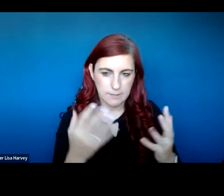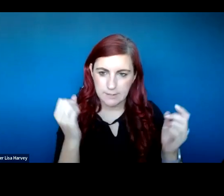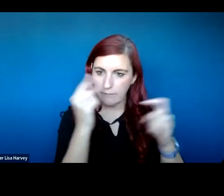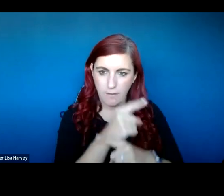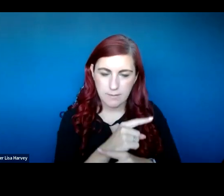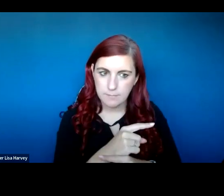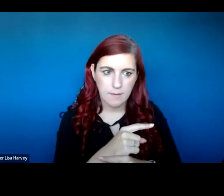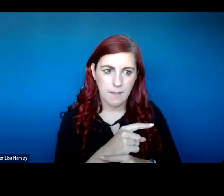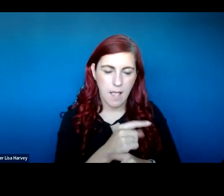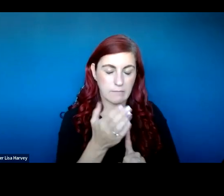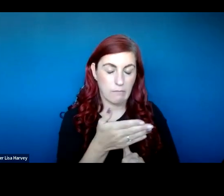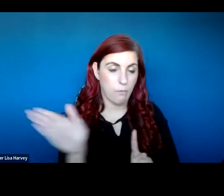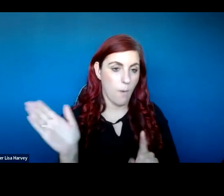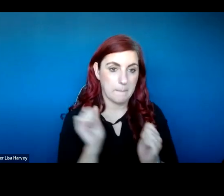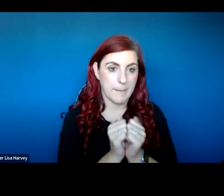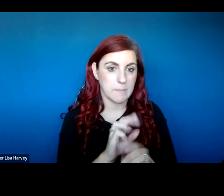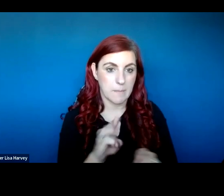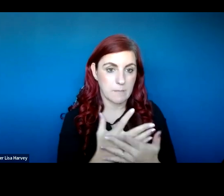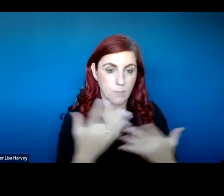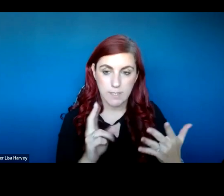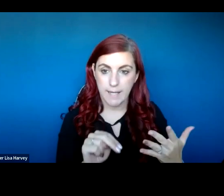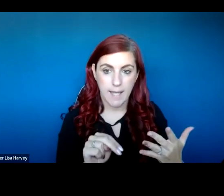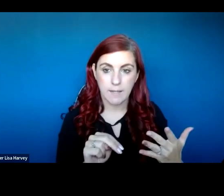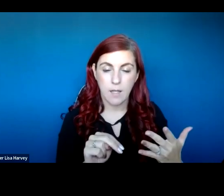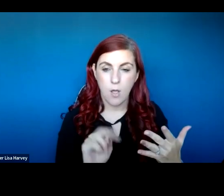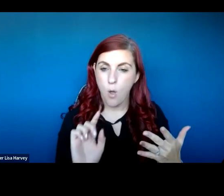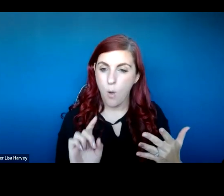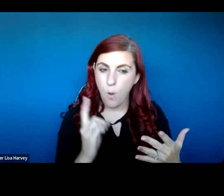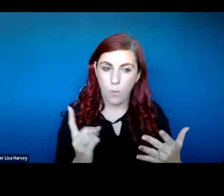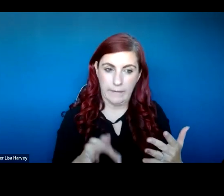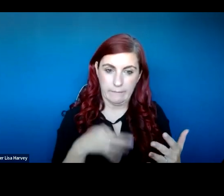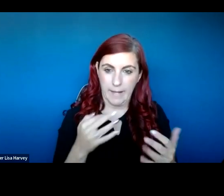"I avoid meeting people as much as I can, apart from my immediate family."